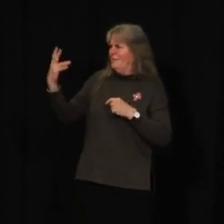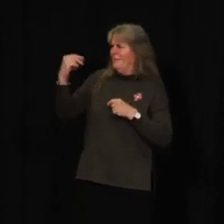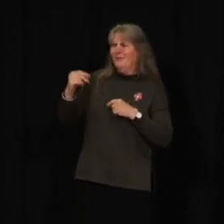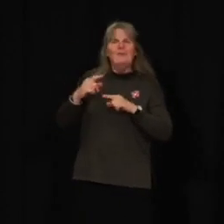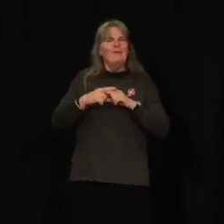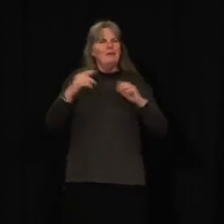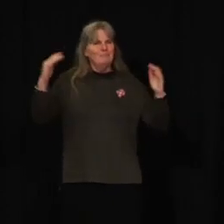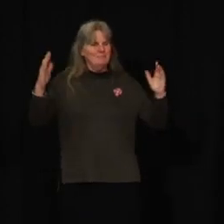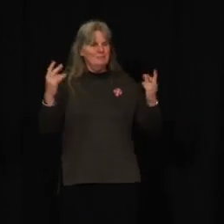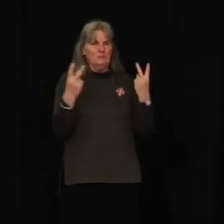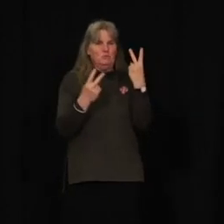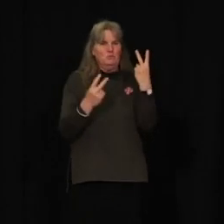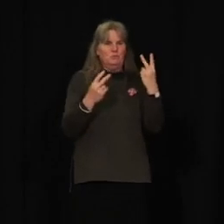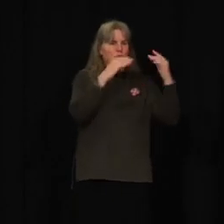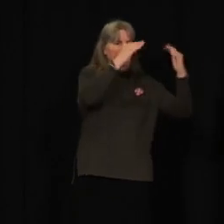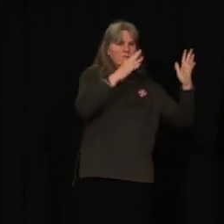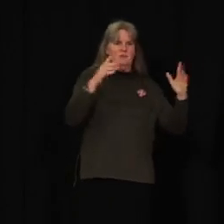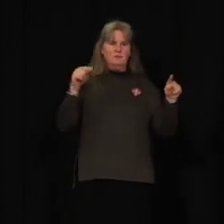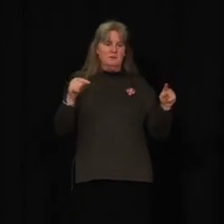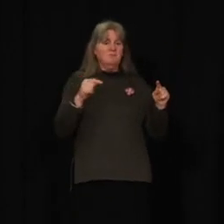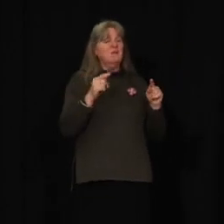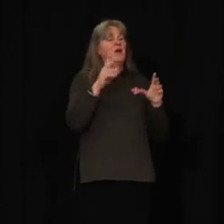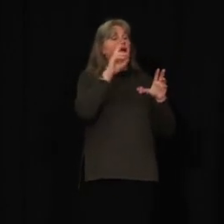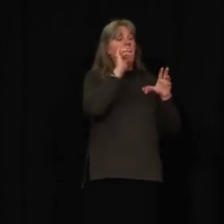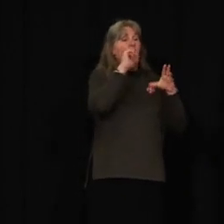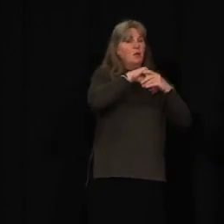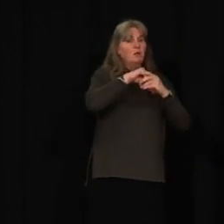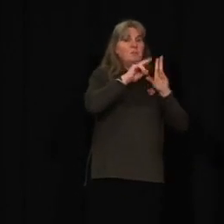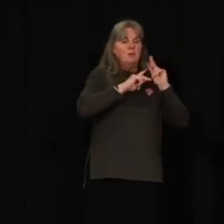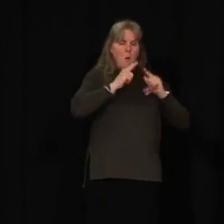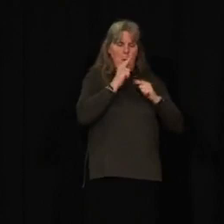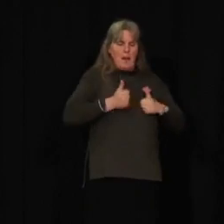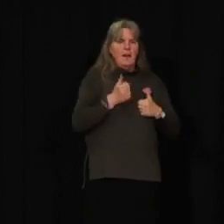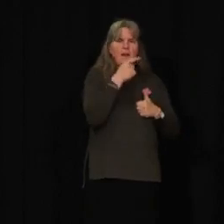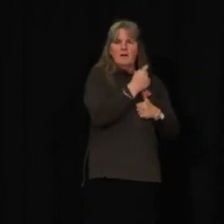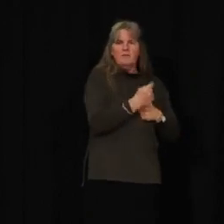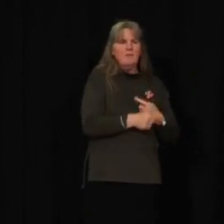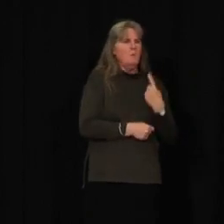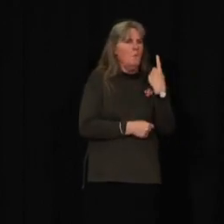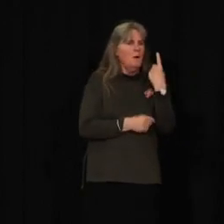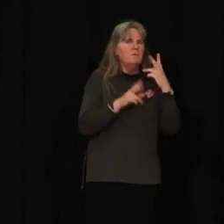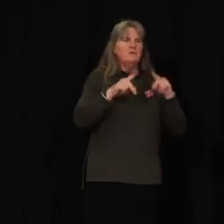The two household bubble includes the people where you live. It can include one person, our